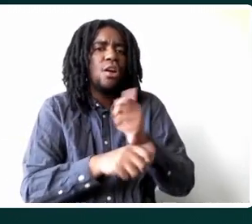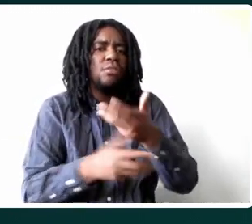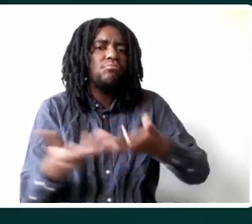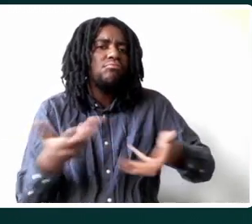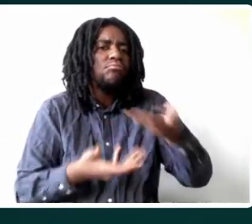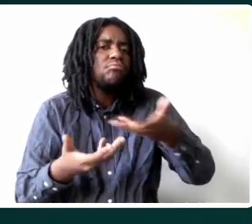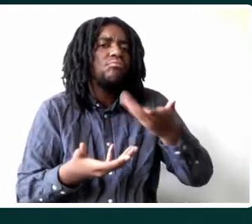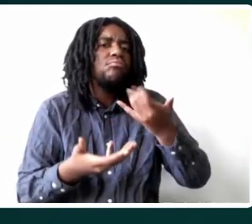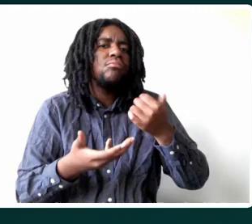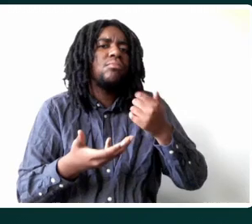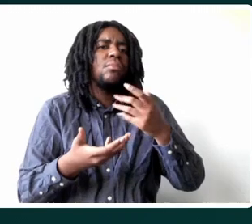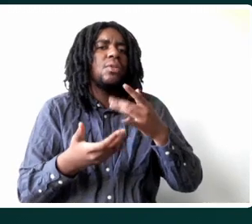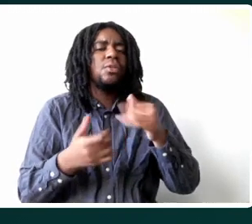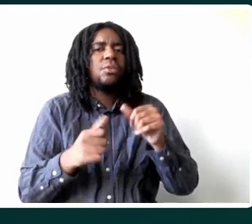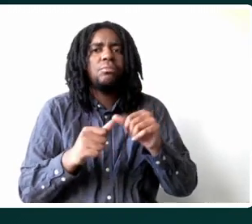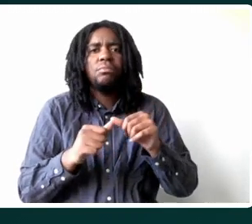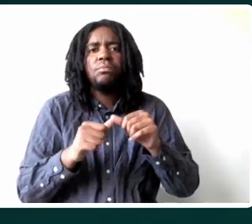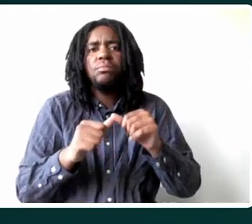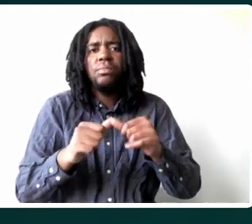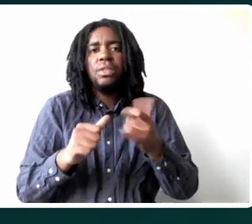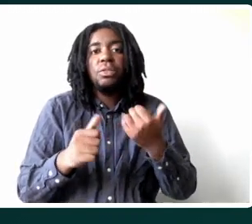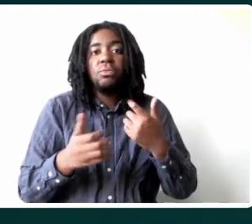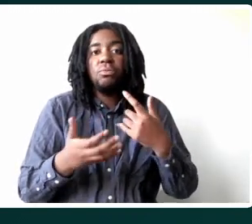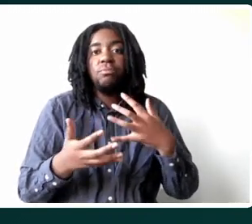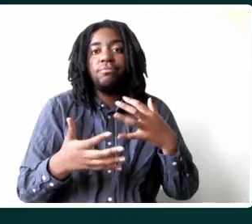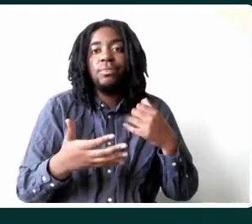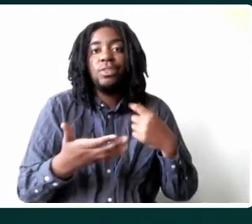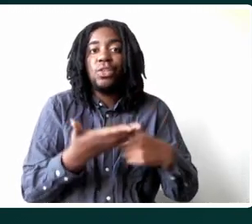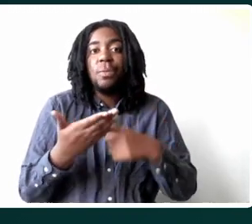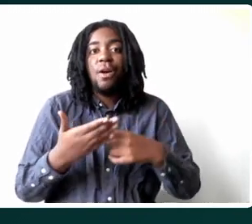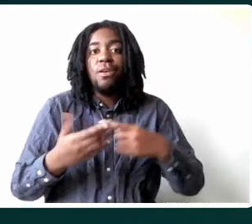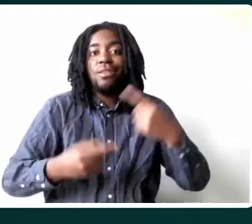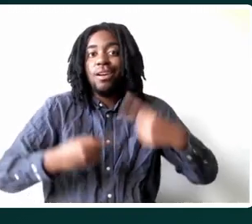to talking about controversial issues? Yes, we do. But one thing that's very interesting is all